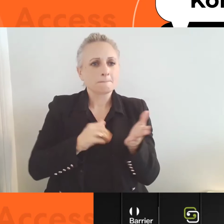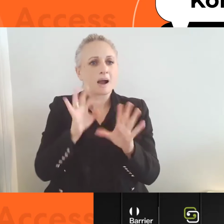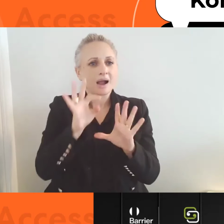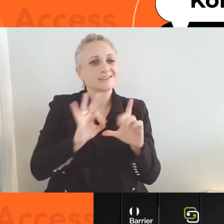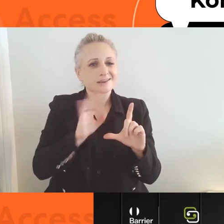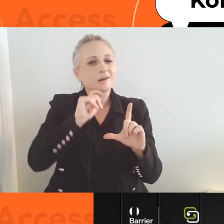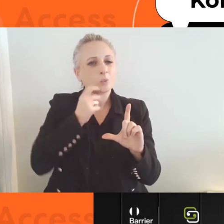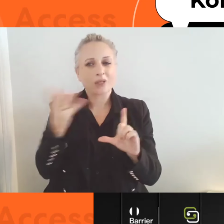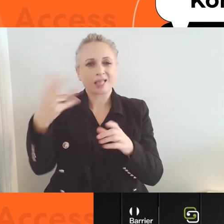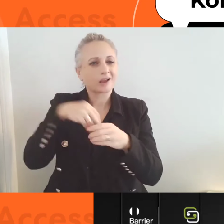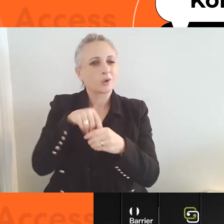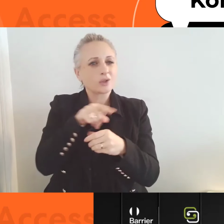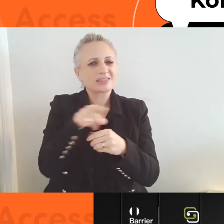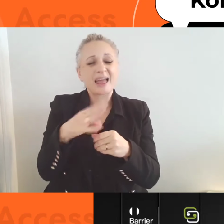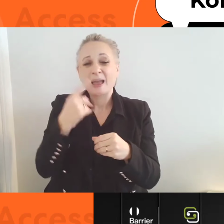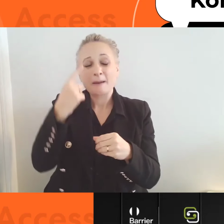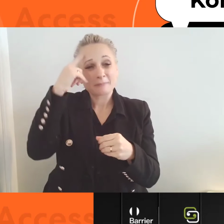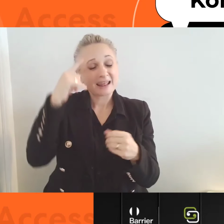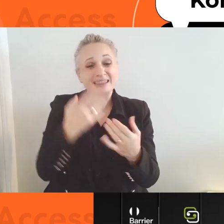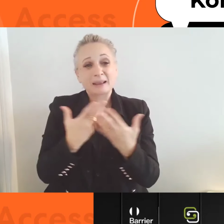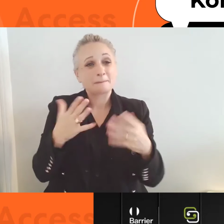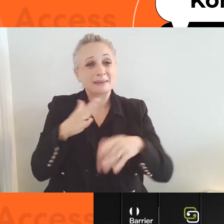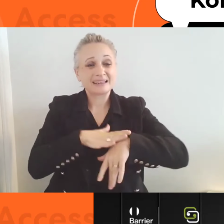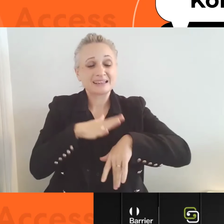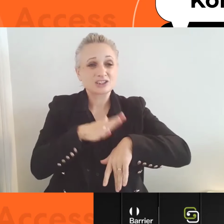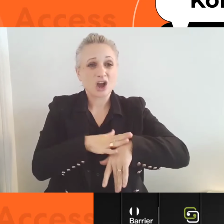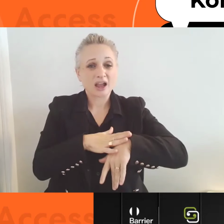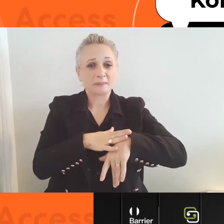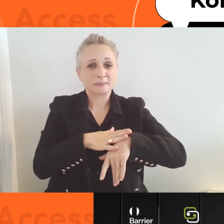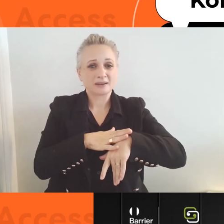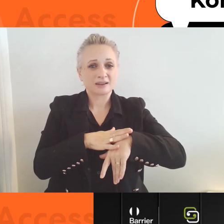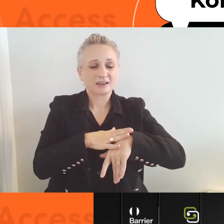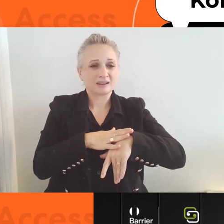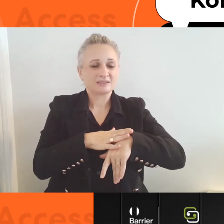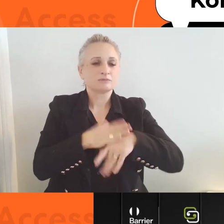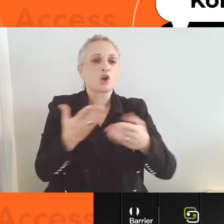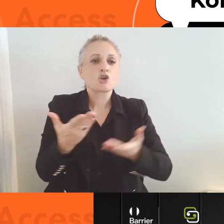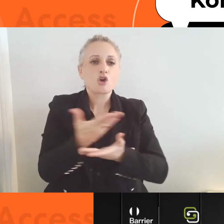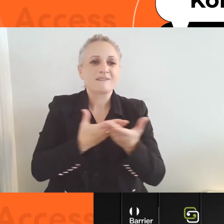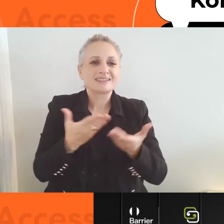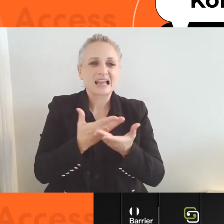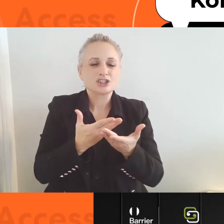a lot of these cases we get in at design stage and we can educate